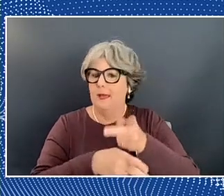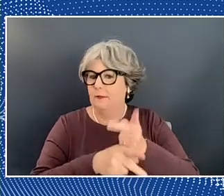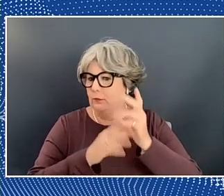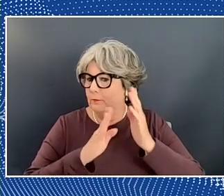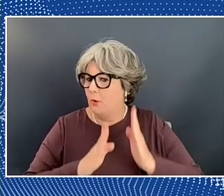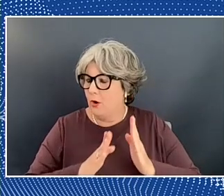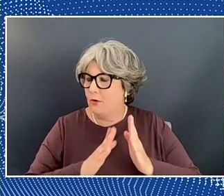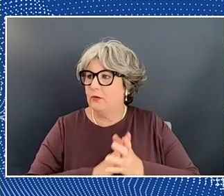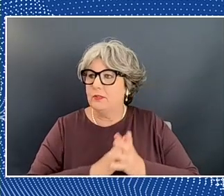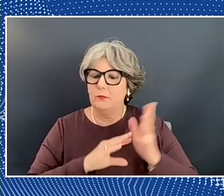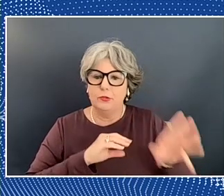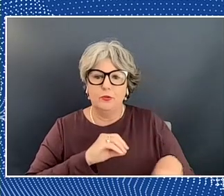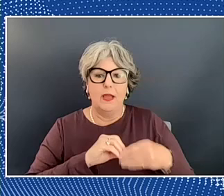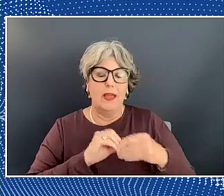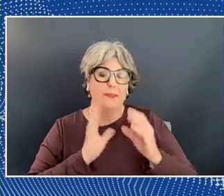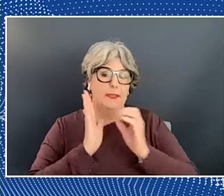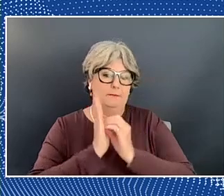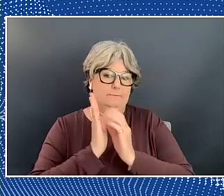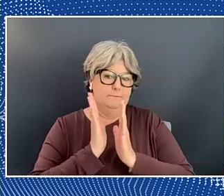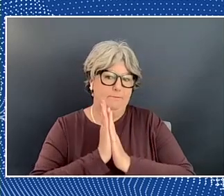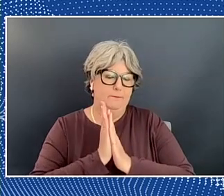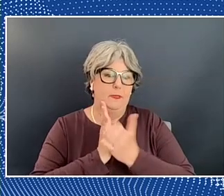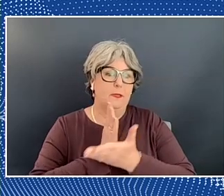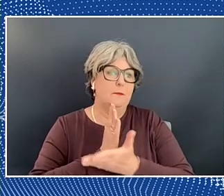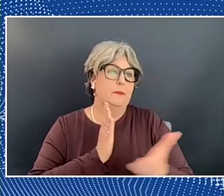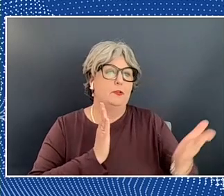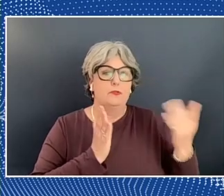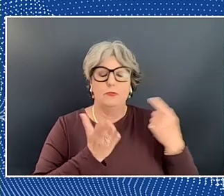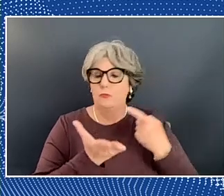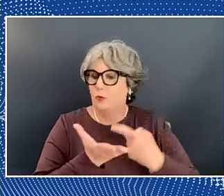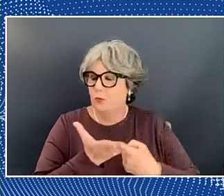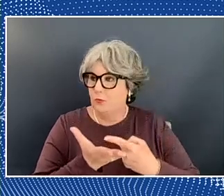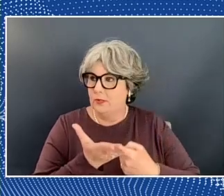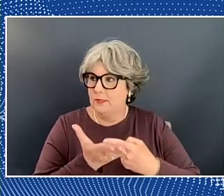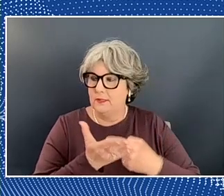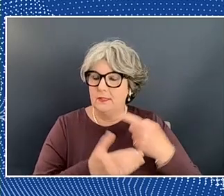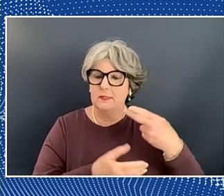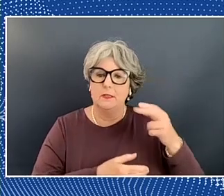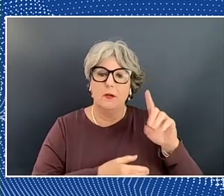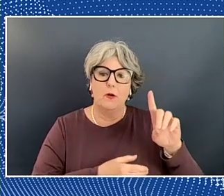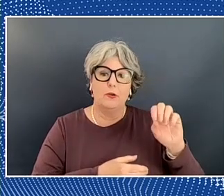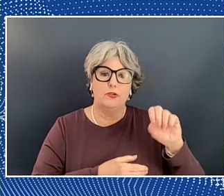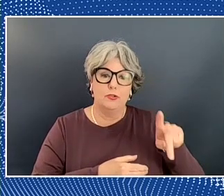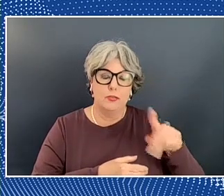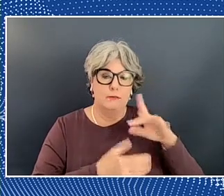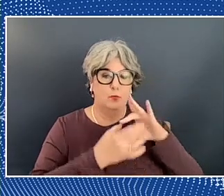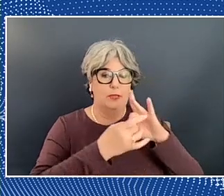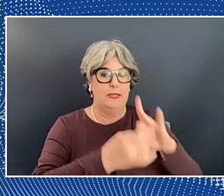add that to the record here to make sure that when we discuss hardships that are attributable to servicer errors, that